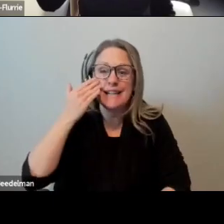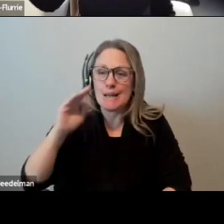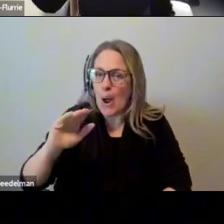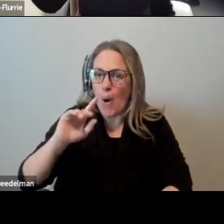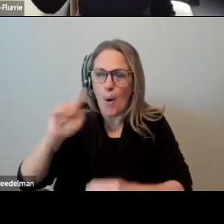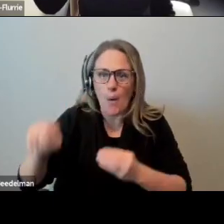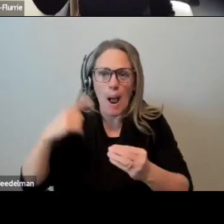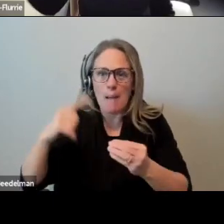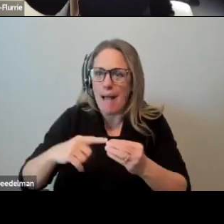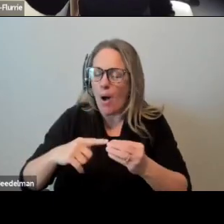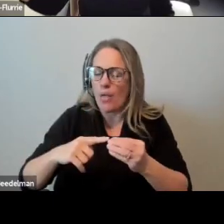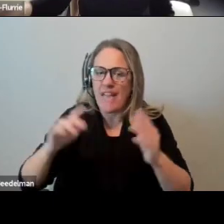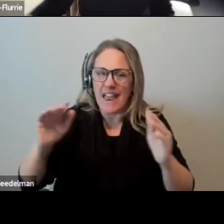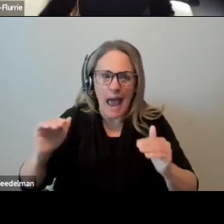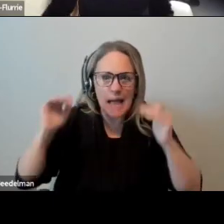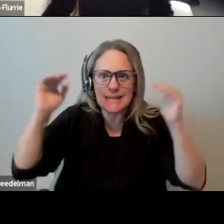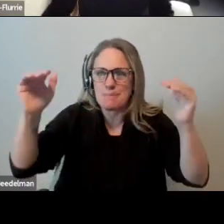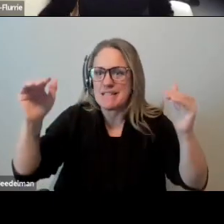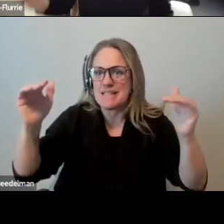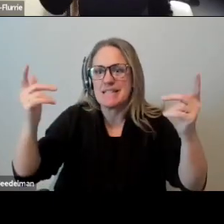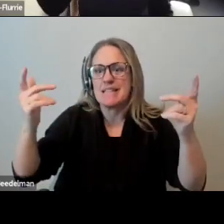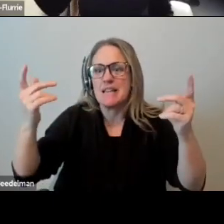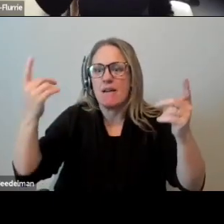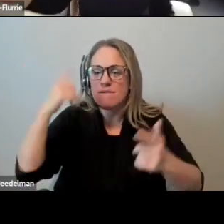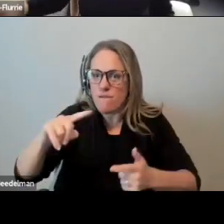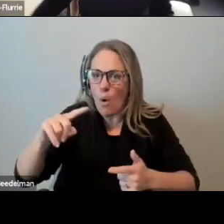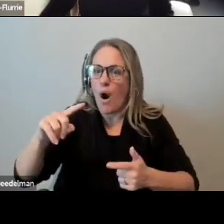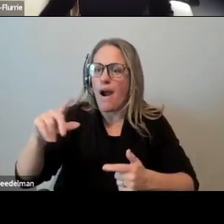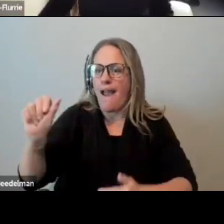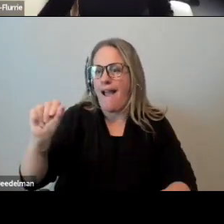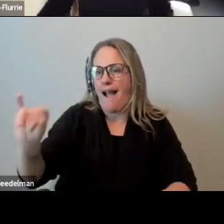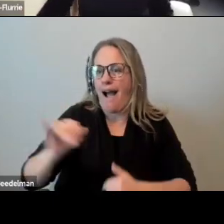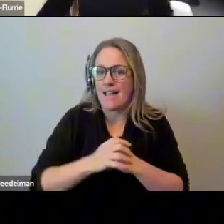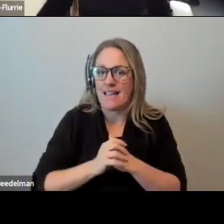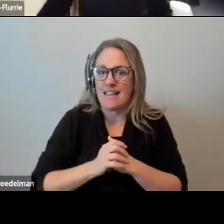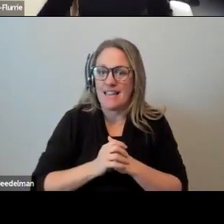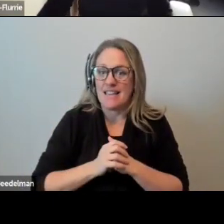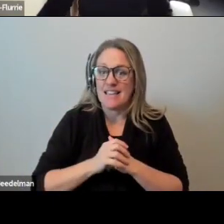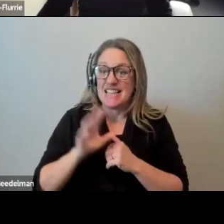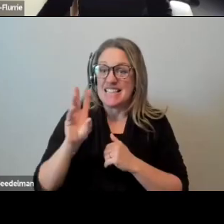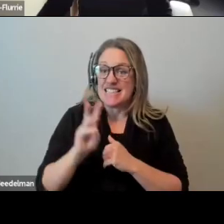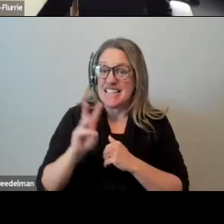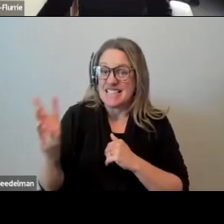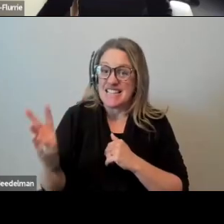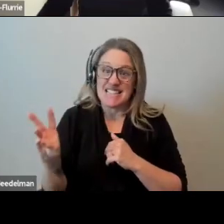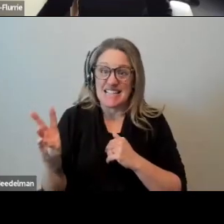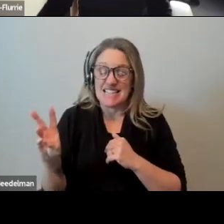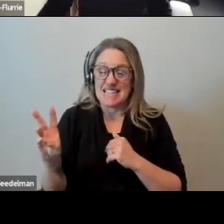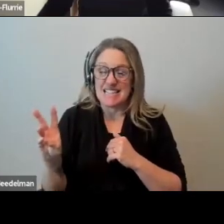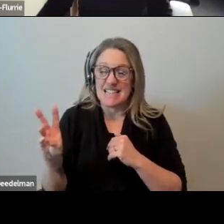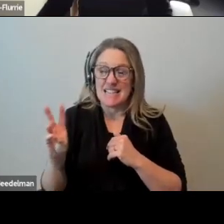or the enhancements that had happened with it. And 66% would use more excessive technology